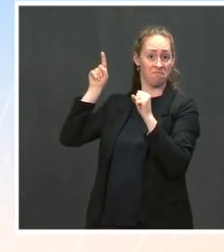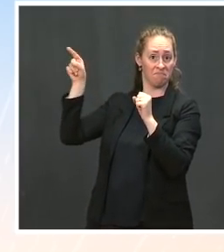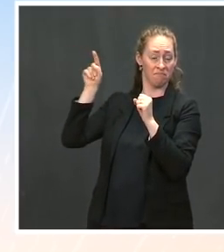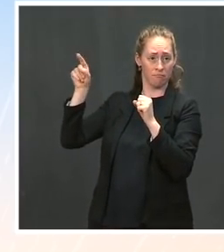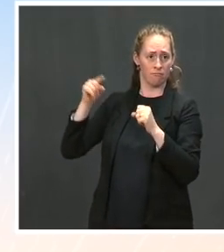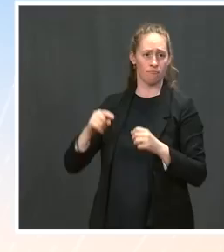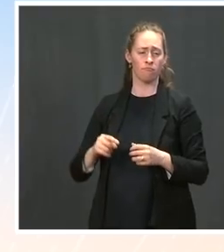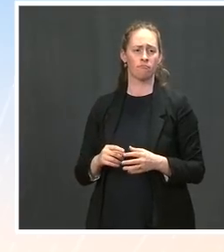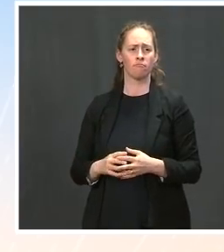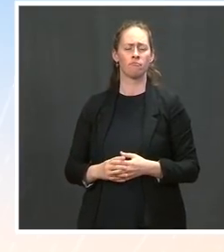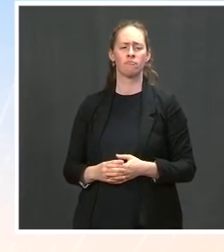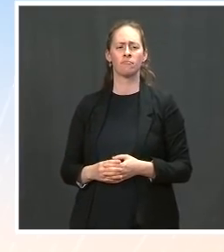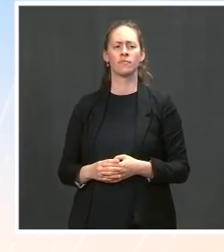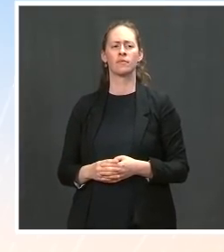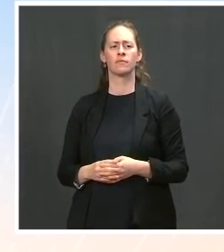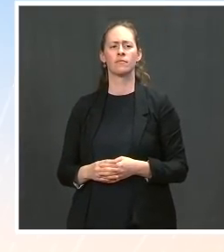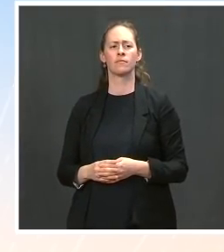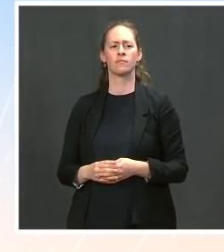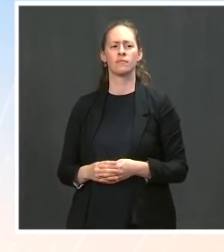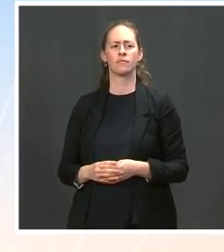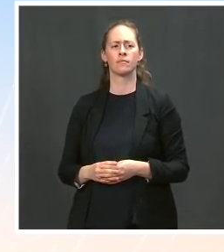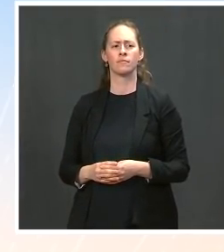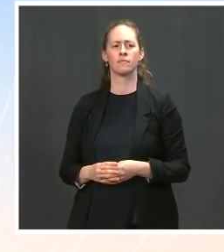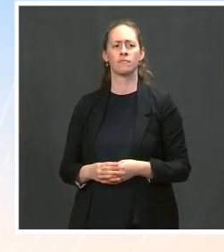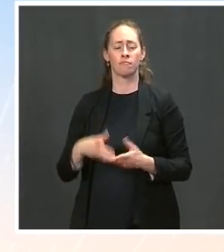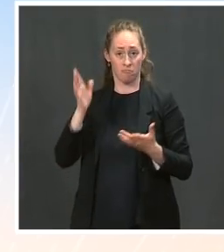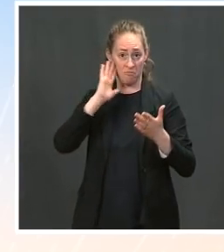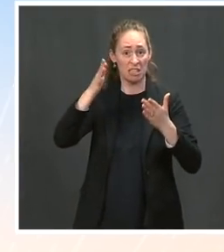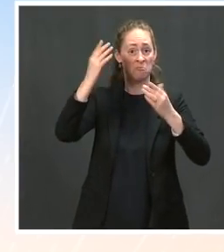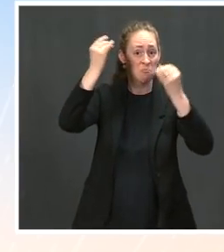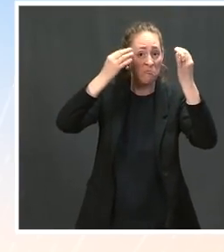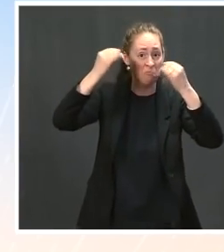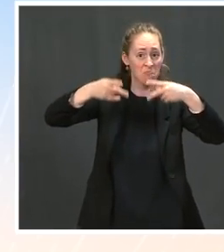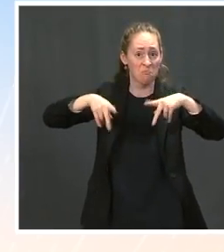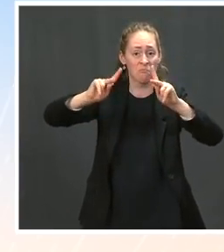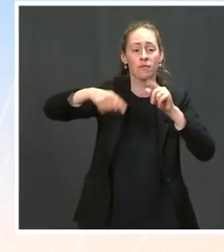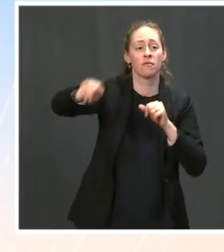You've outlined what he does support, but why does he still oppose taking this step? At this point, public polling indicates